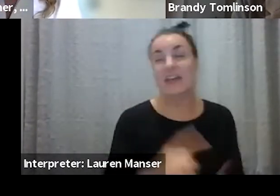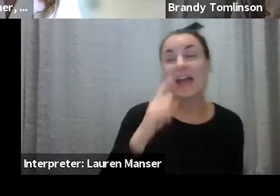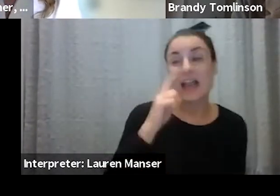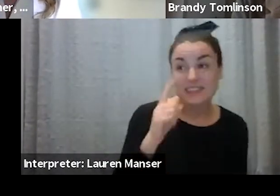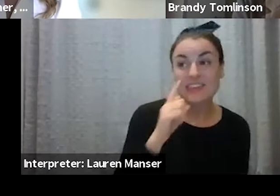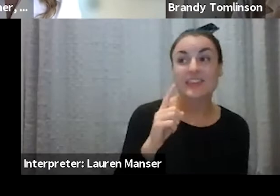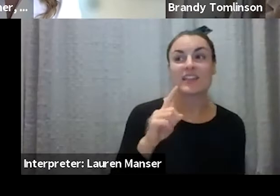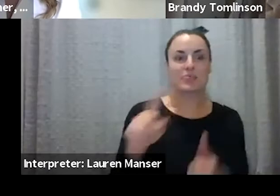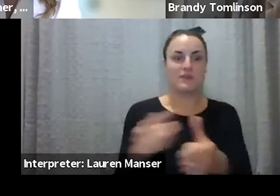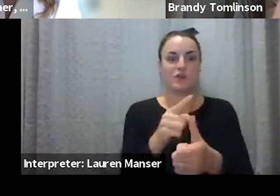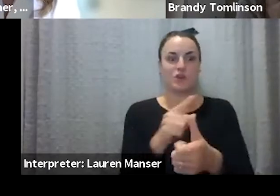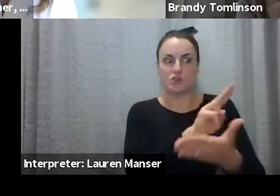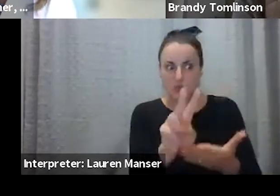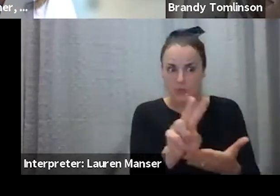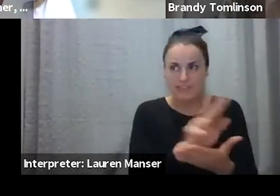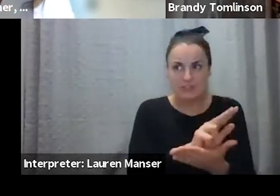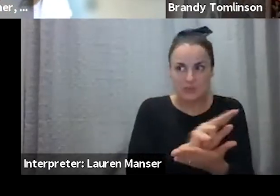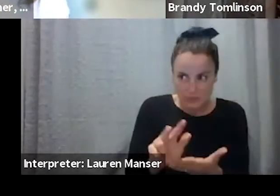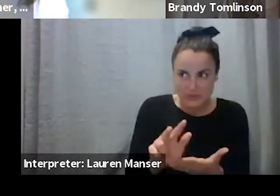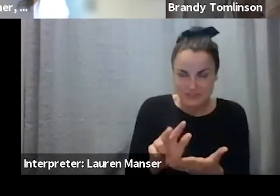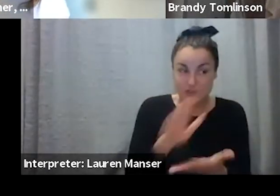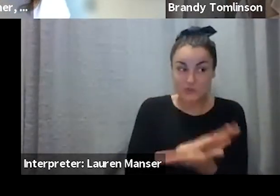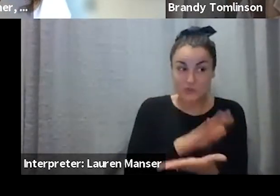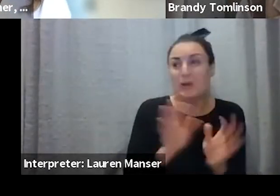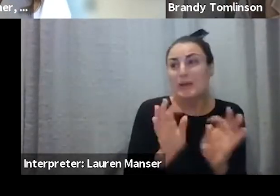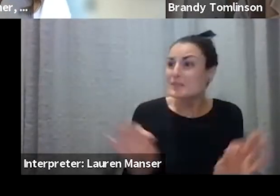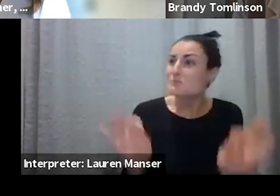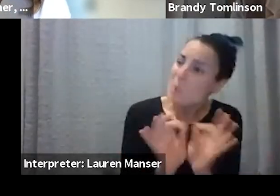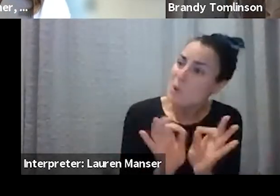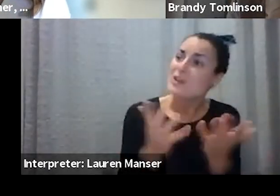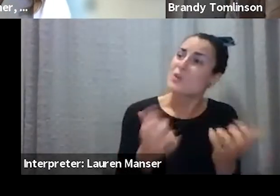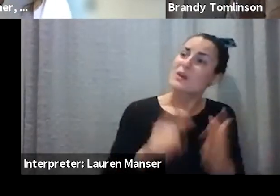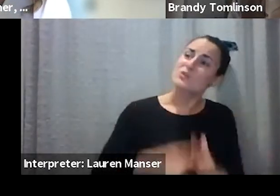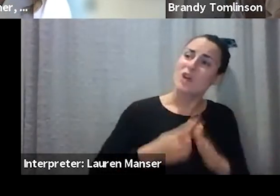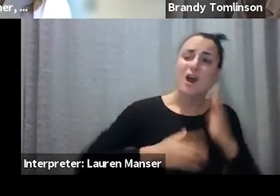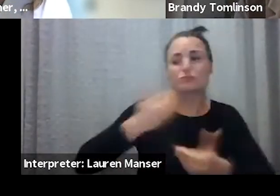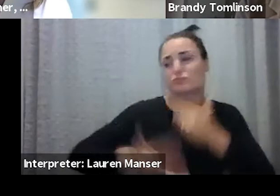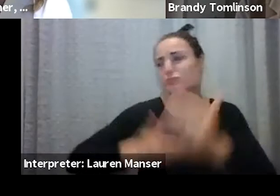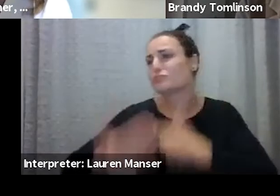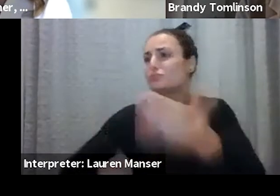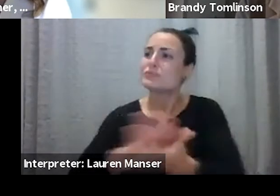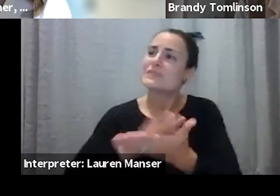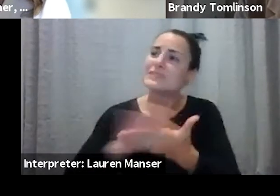You want your child to start off right. Parents wanna start off on the right foot with teachers and administrators.